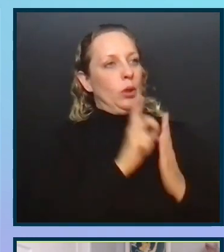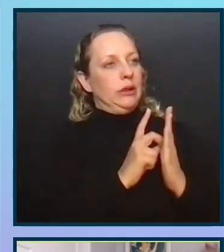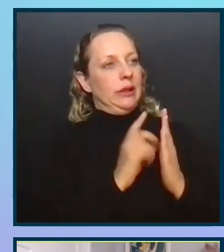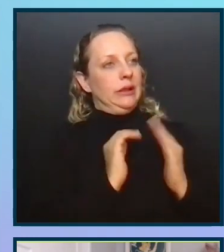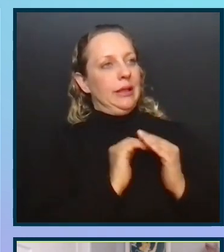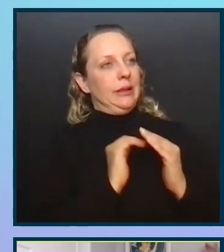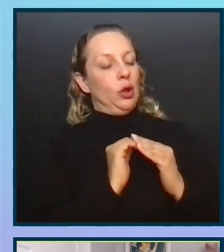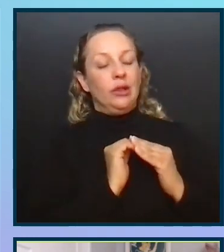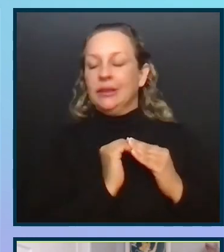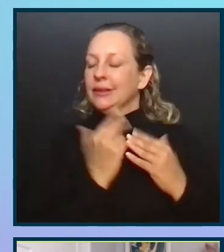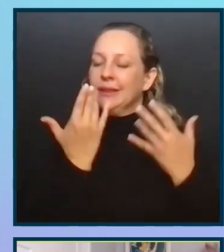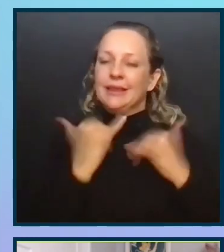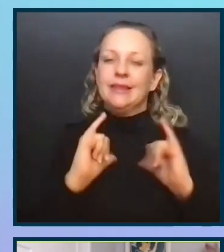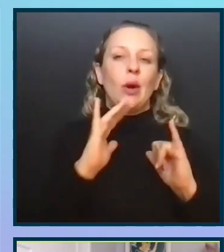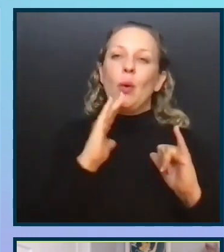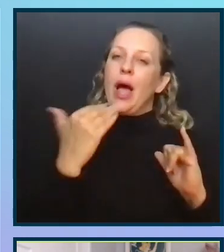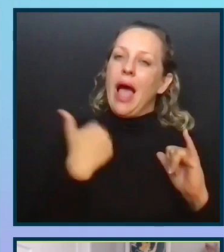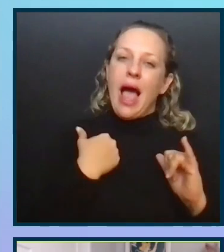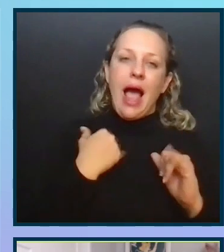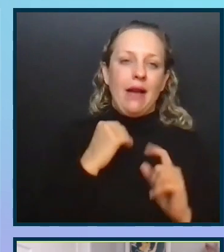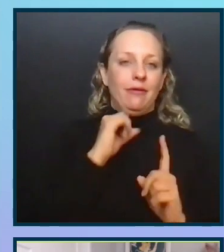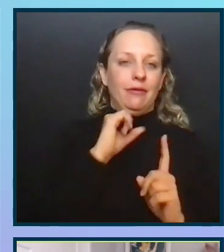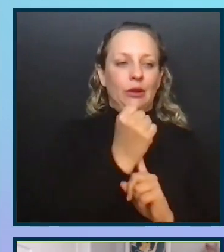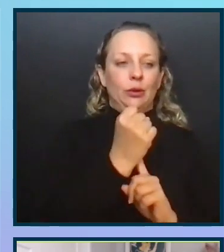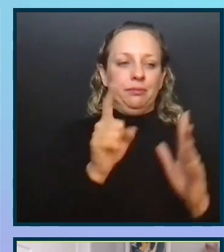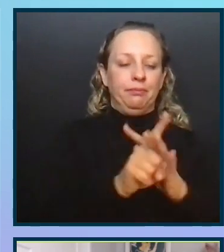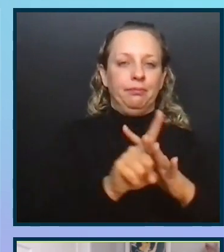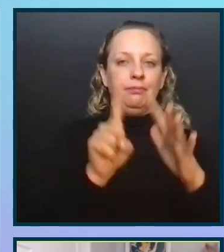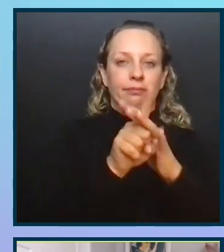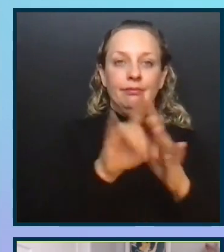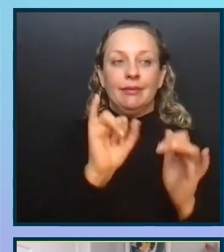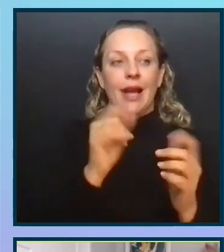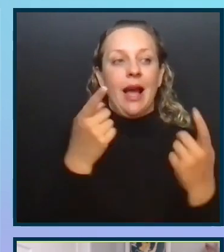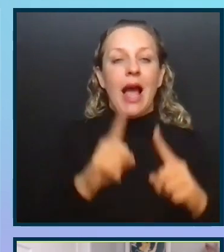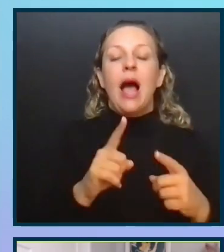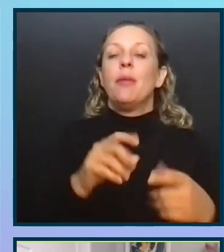there are always going to be situations that arise within product teams